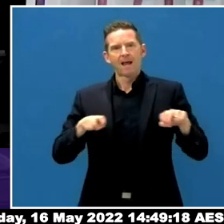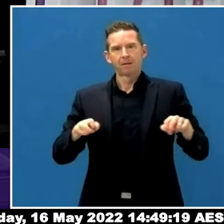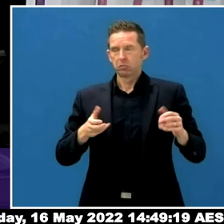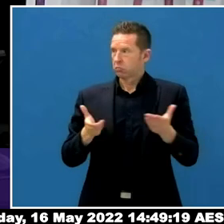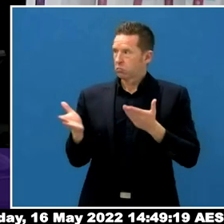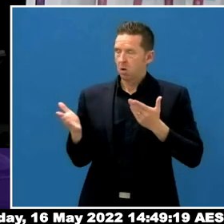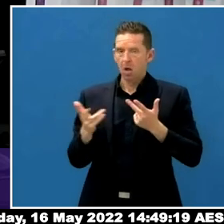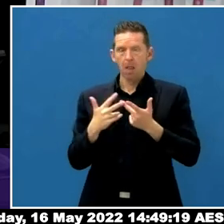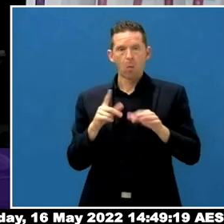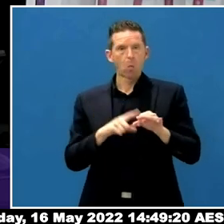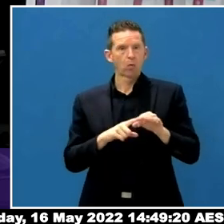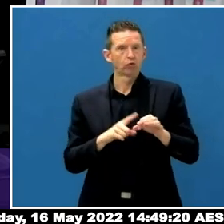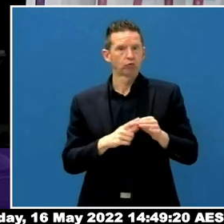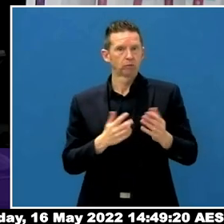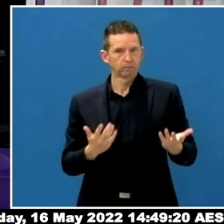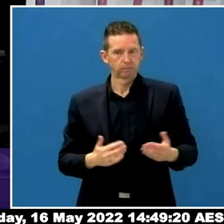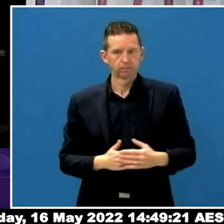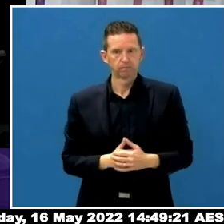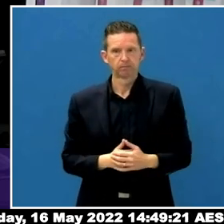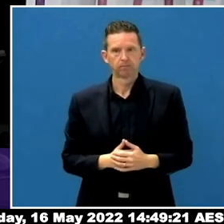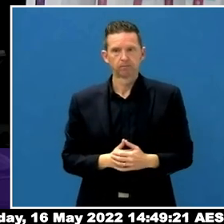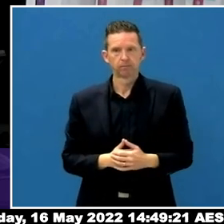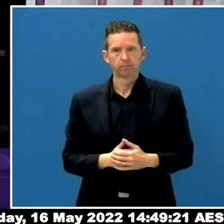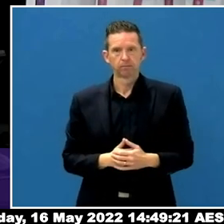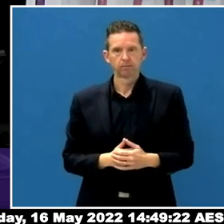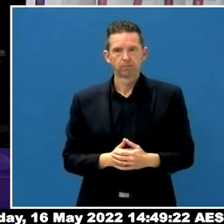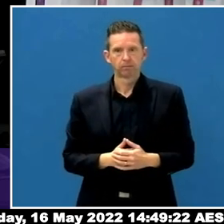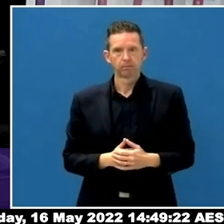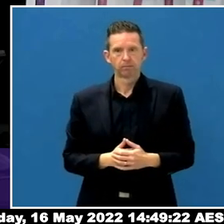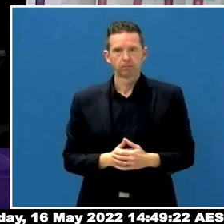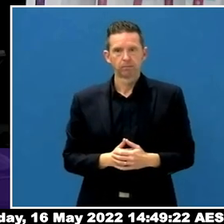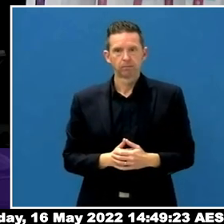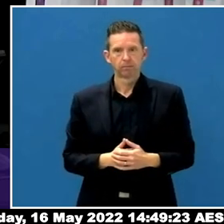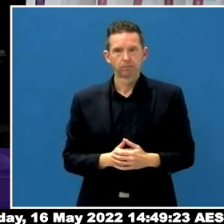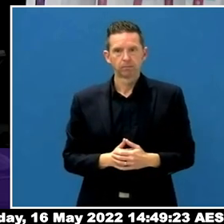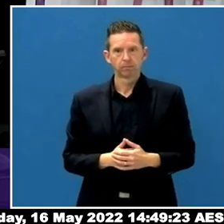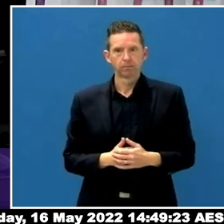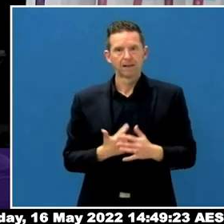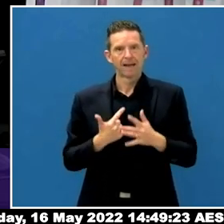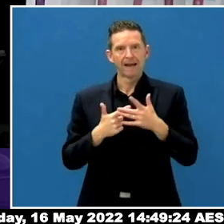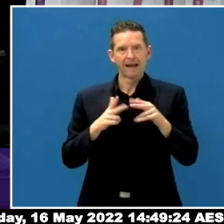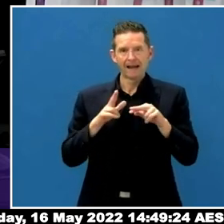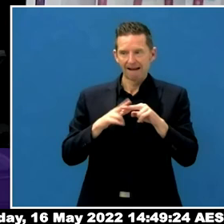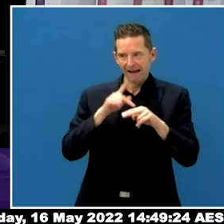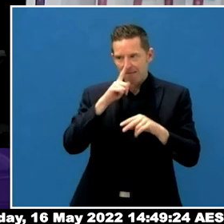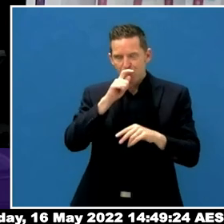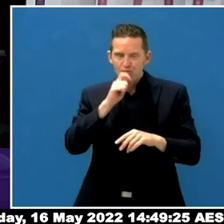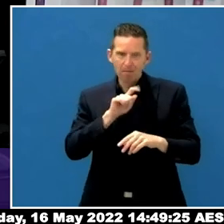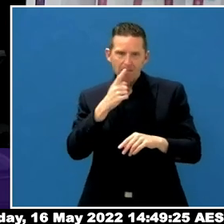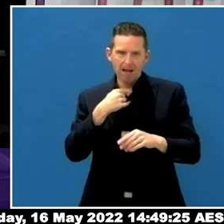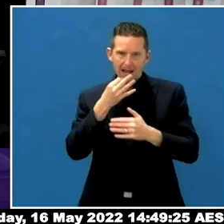I don't say that if they make a request, it will be granted but I'll just ask if anybody wishes to make an application -